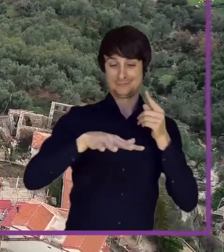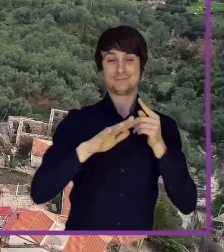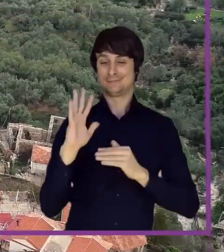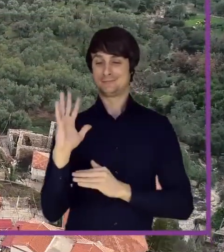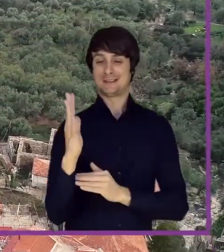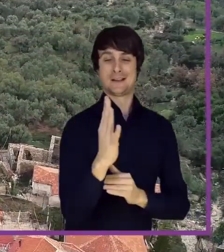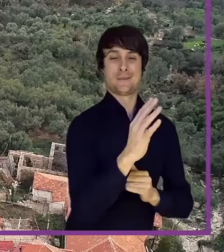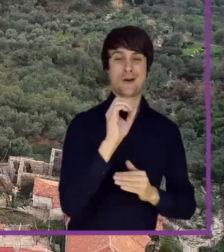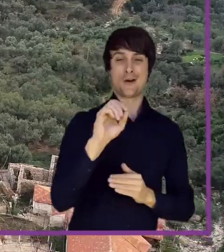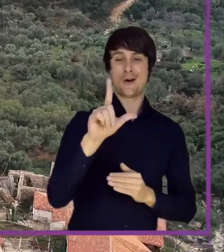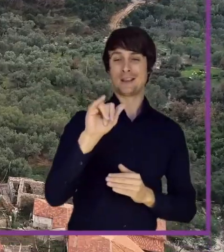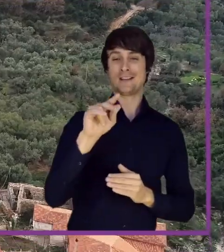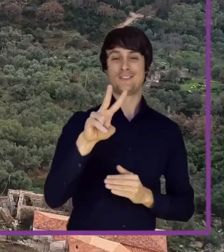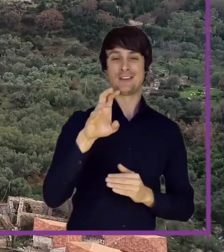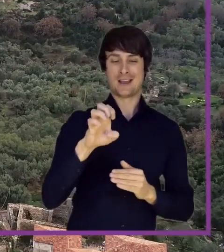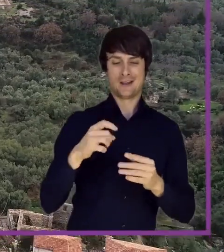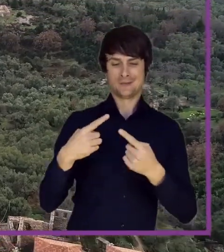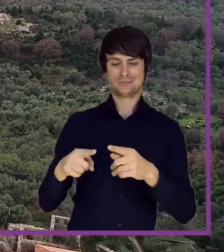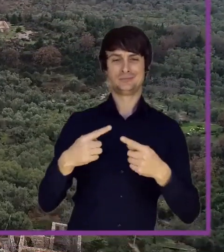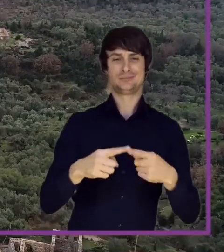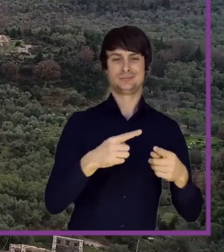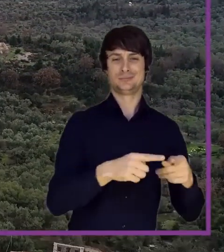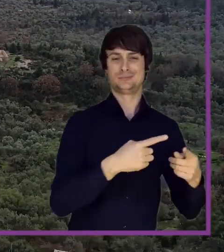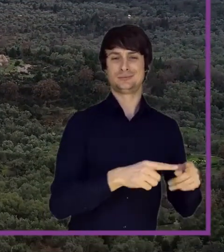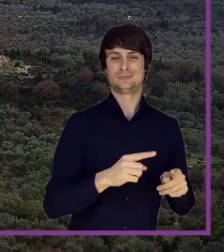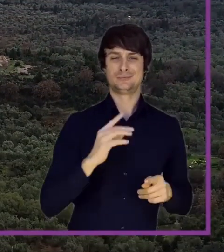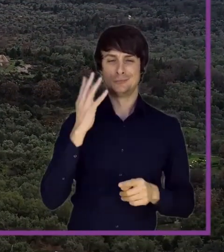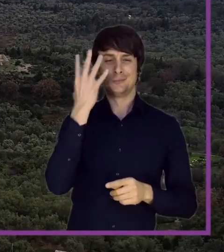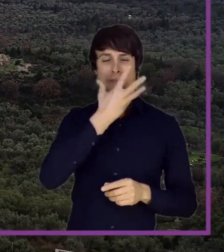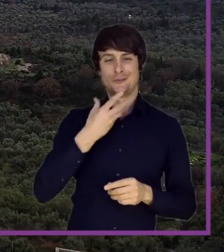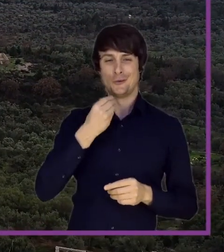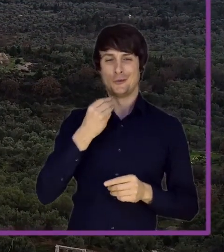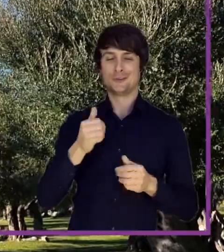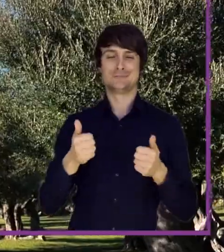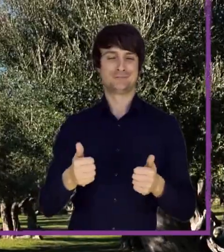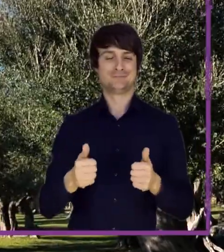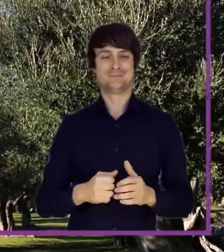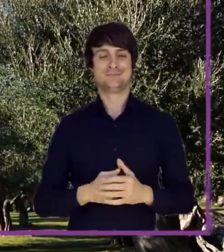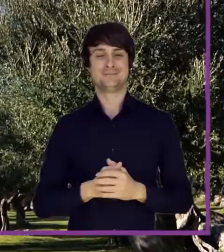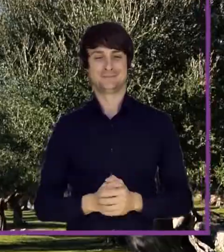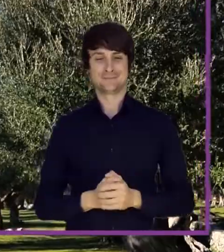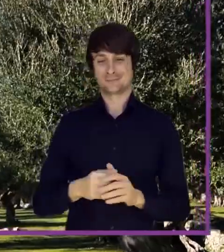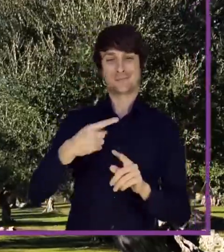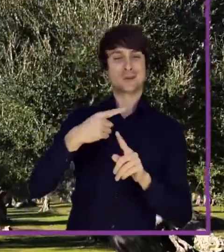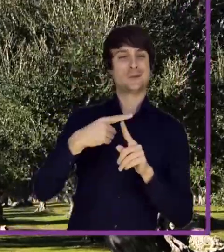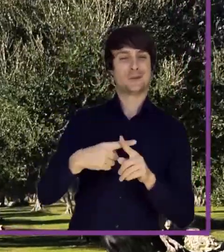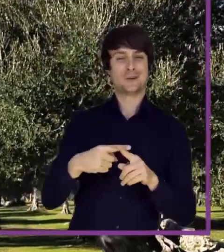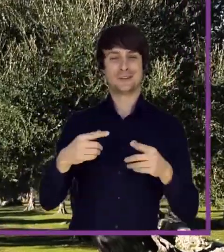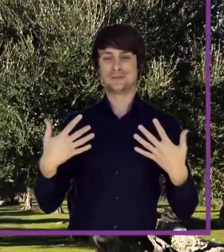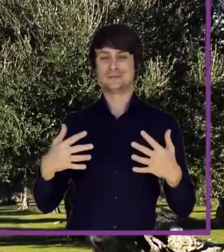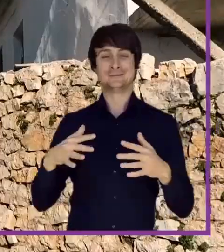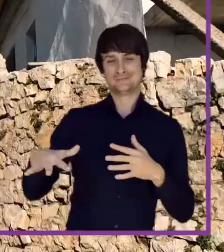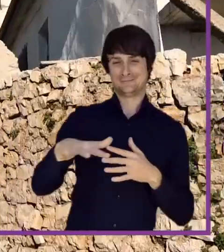endless olive groves and other fruit trees that make up a real fortune for the inhabitants.